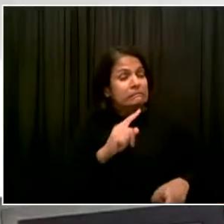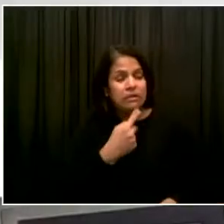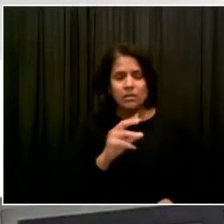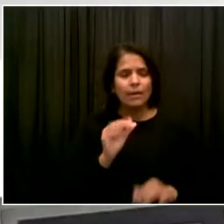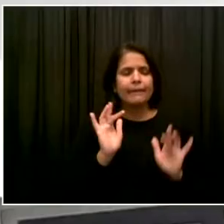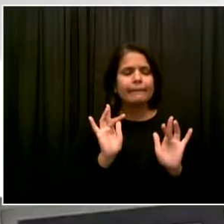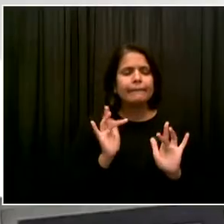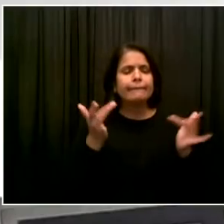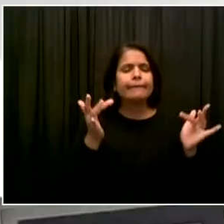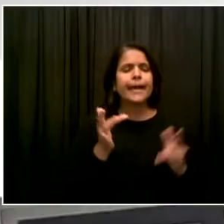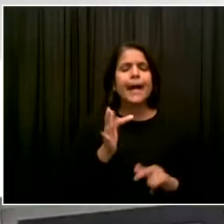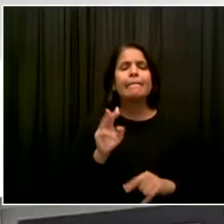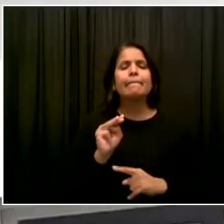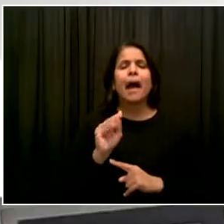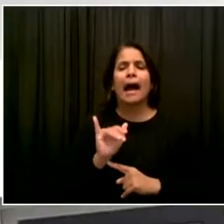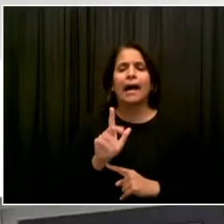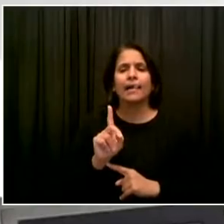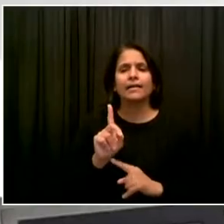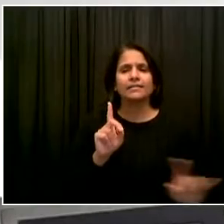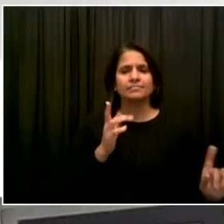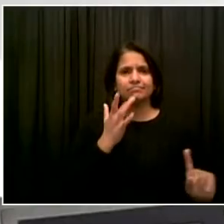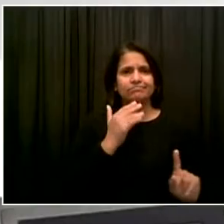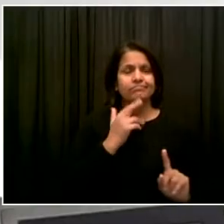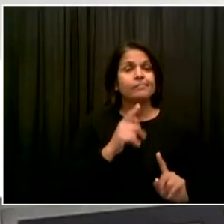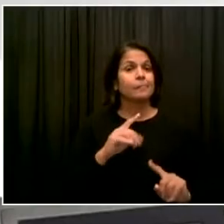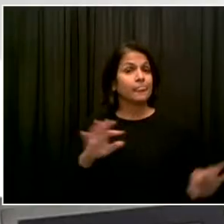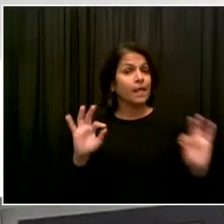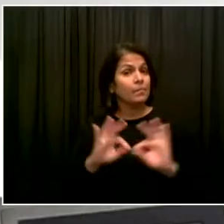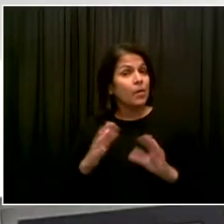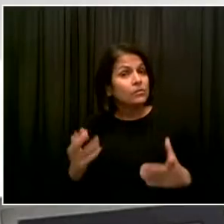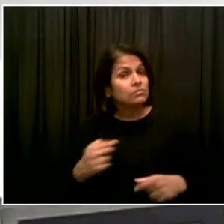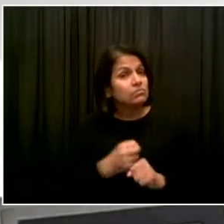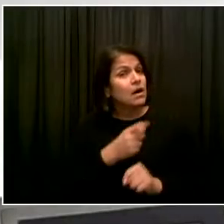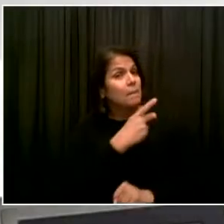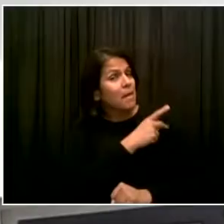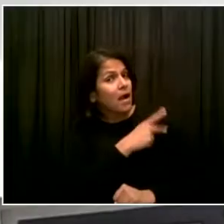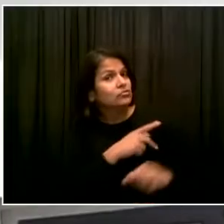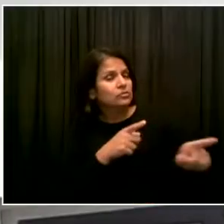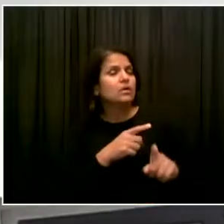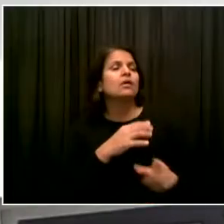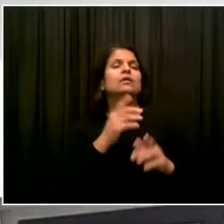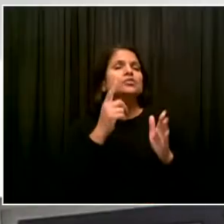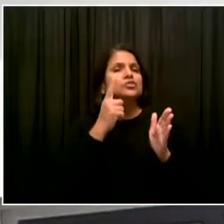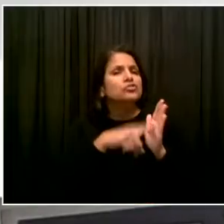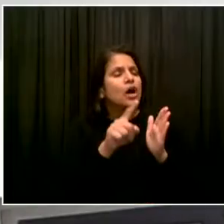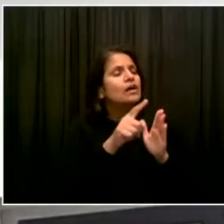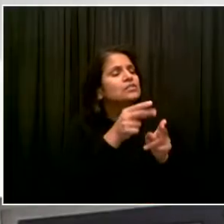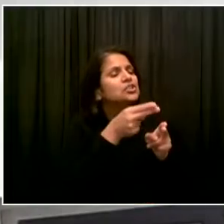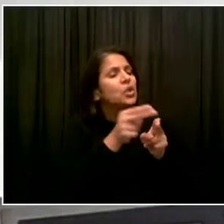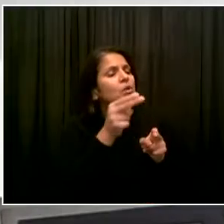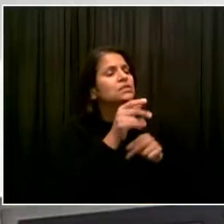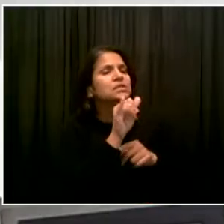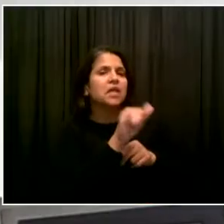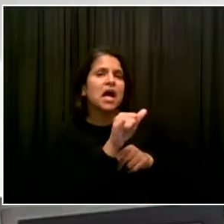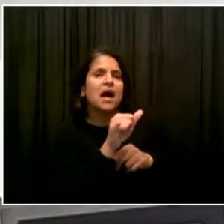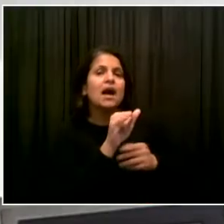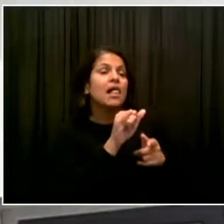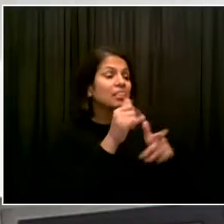GET AS SICK. THAT HAS MADE A MAJOR DIFFERENCE